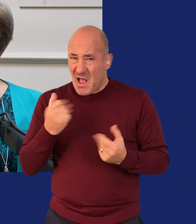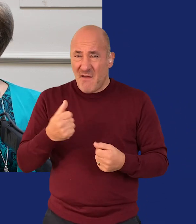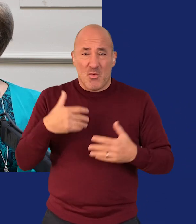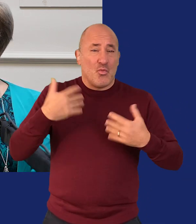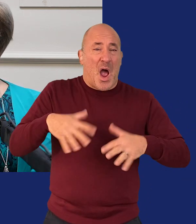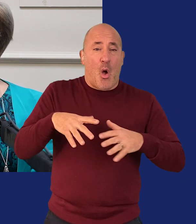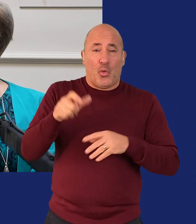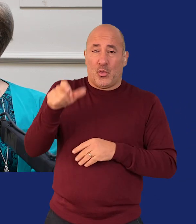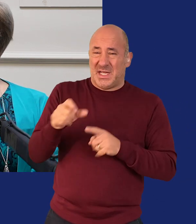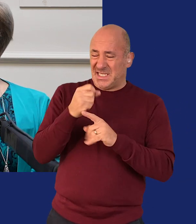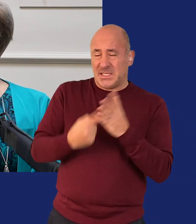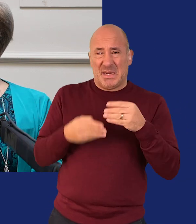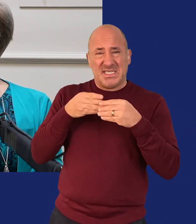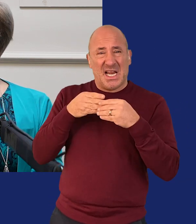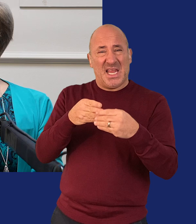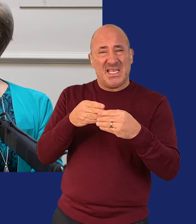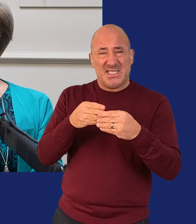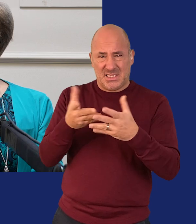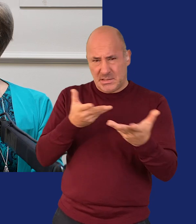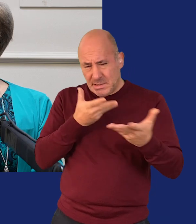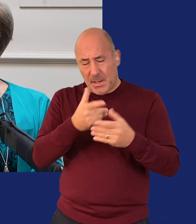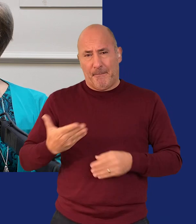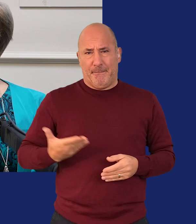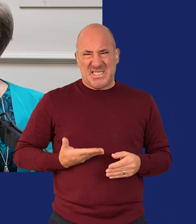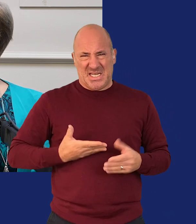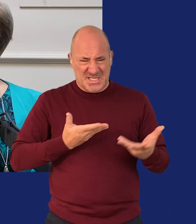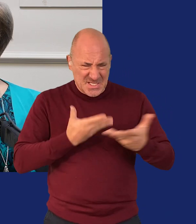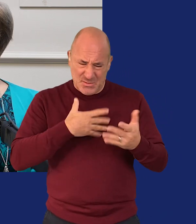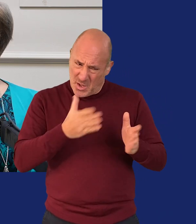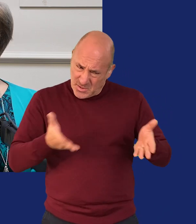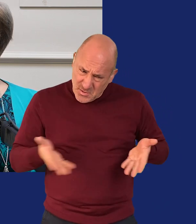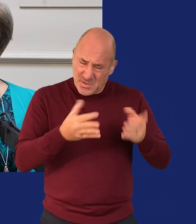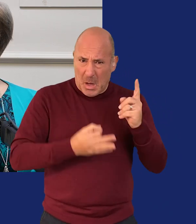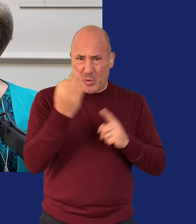Um, we have an incredible, um, disability lead who is doing a lot of work within the business.